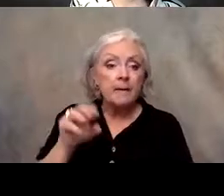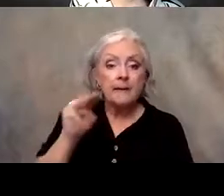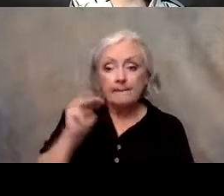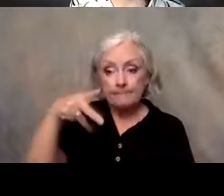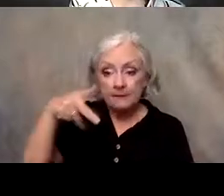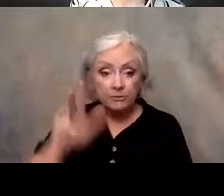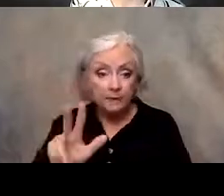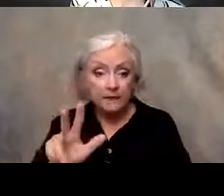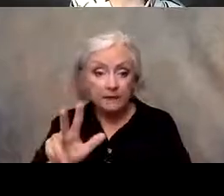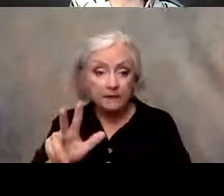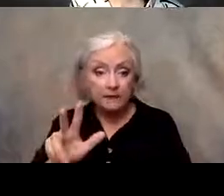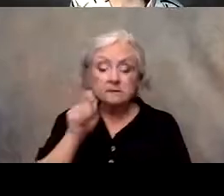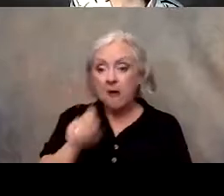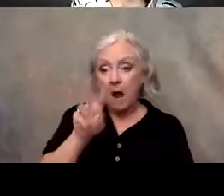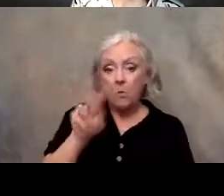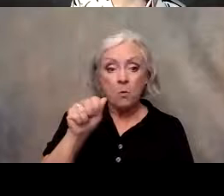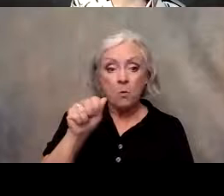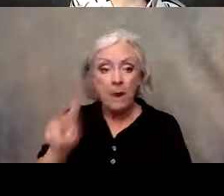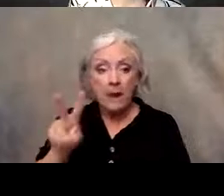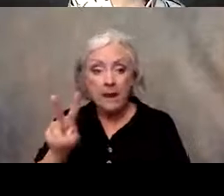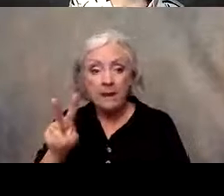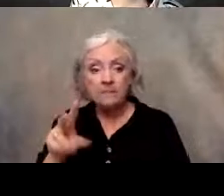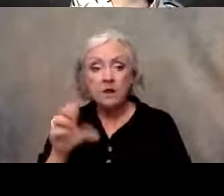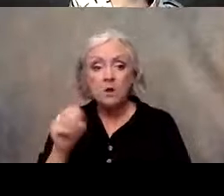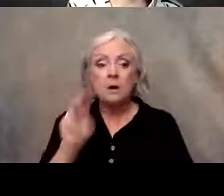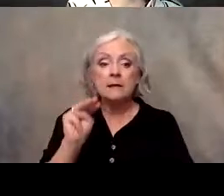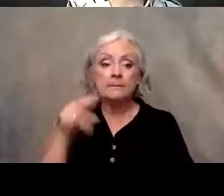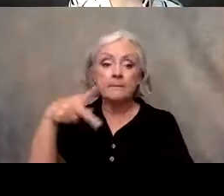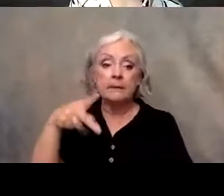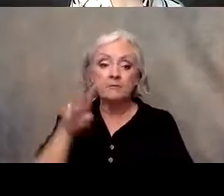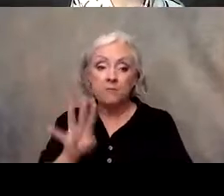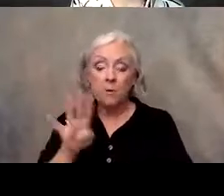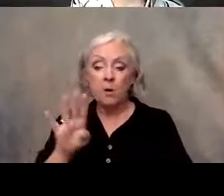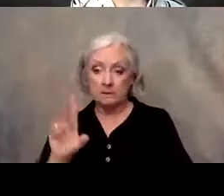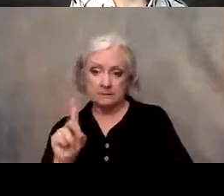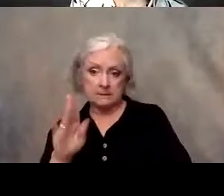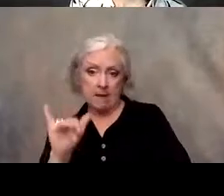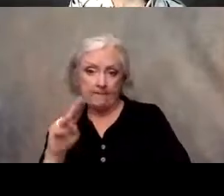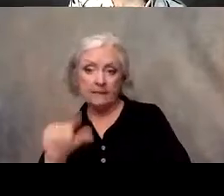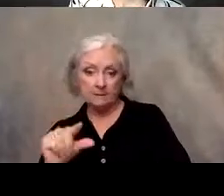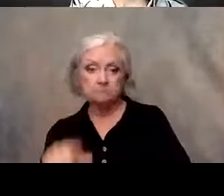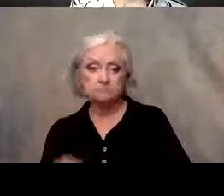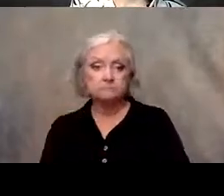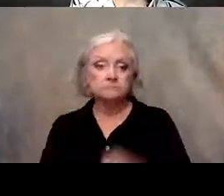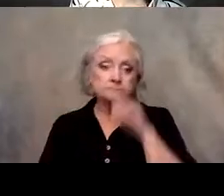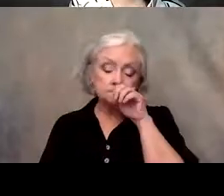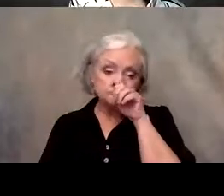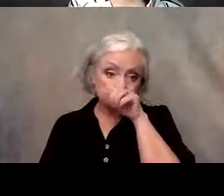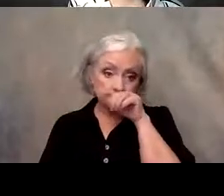and if dubbing is being completed, then this would be an MP4 video format. When we are working on video overlay,